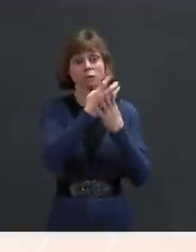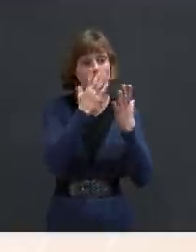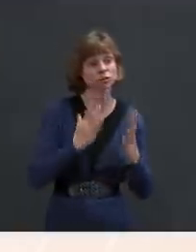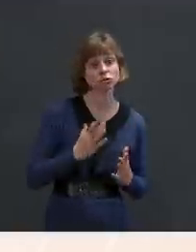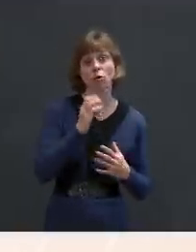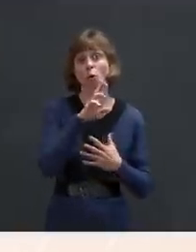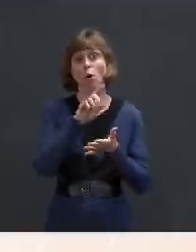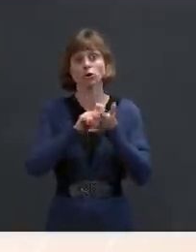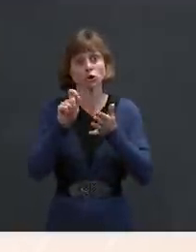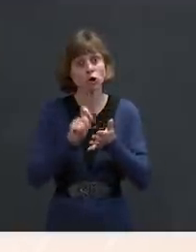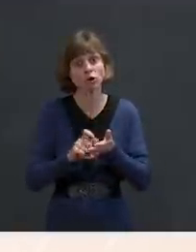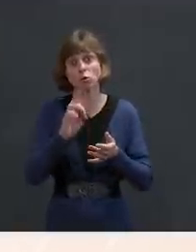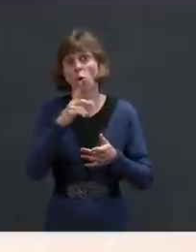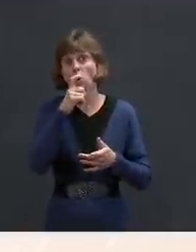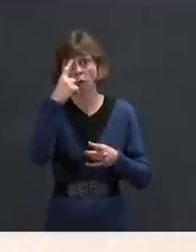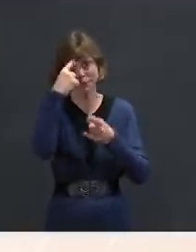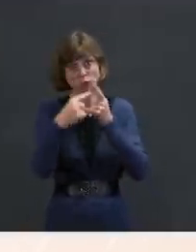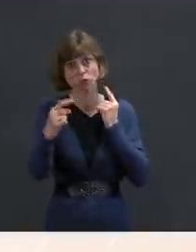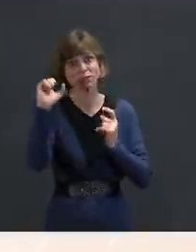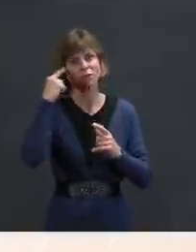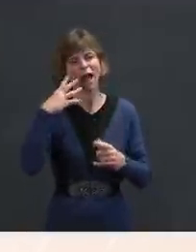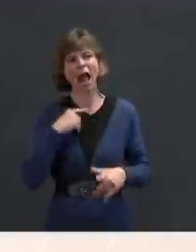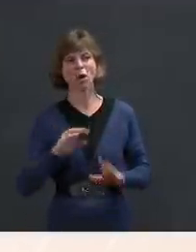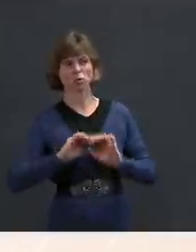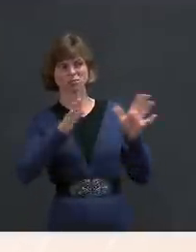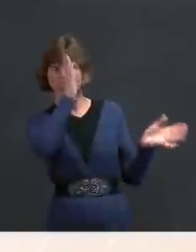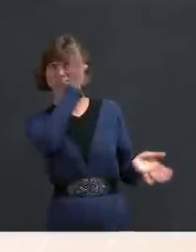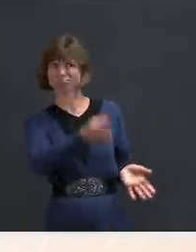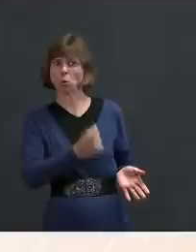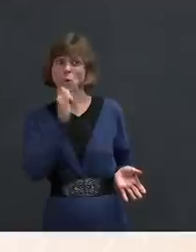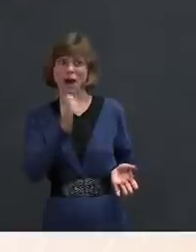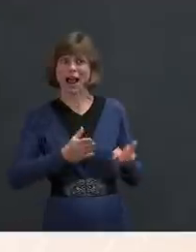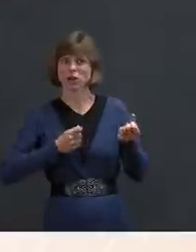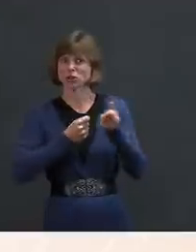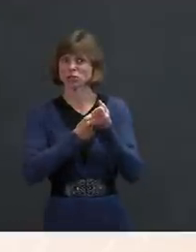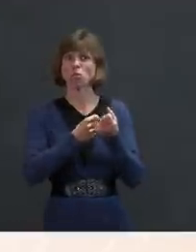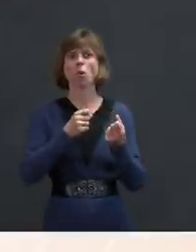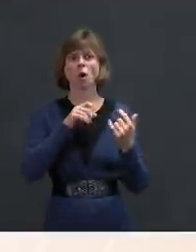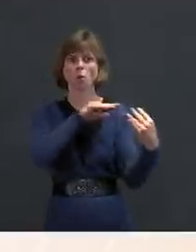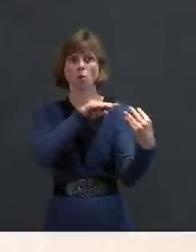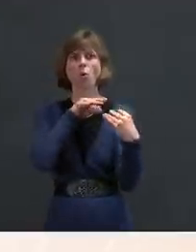that we are not going to support the ongoing war in Yemen; we want to find a conclusion of that war.